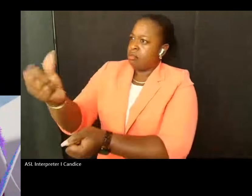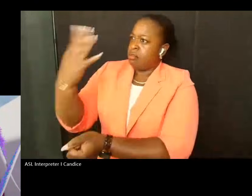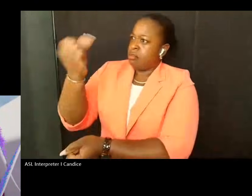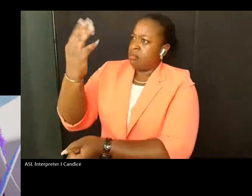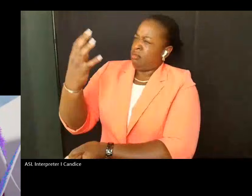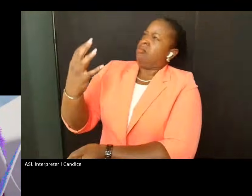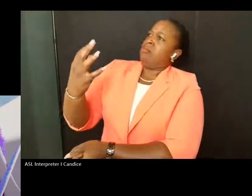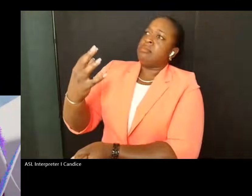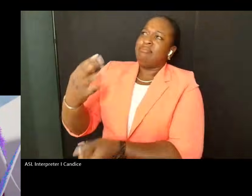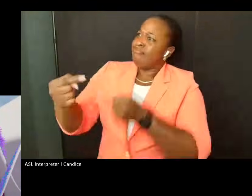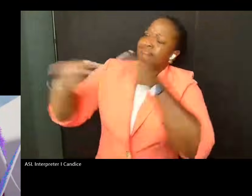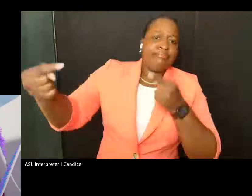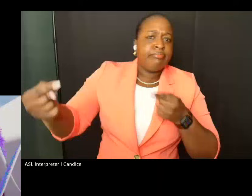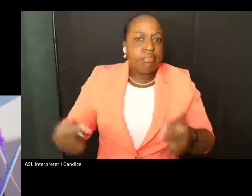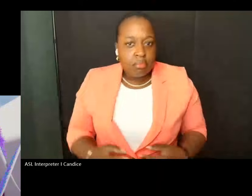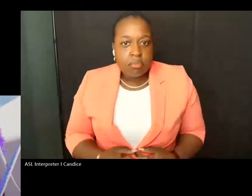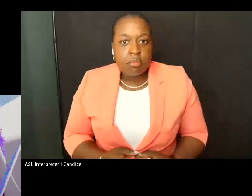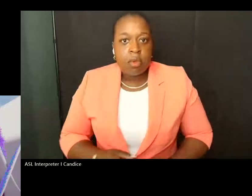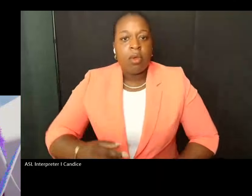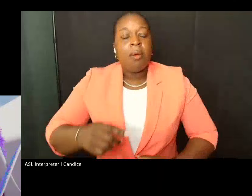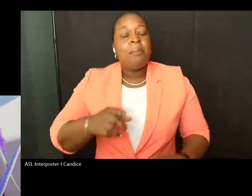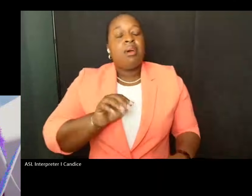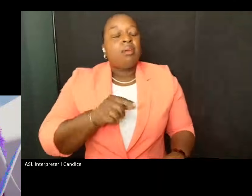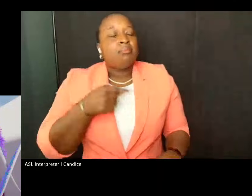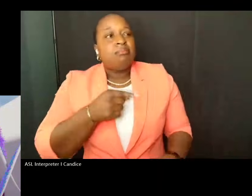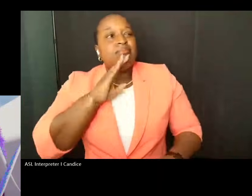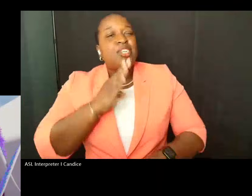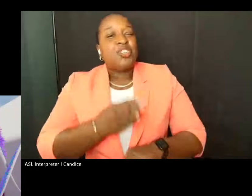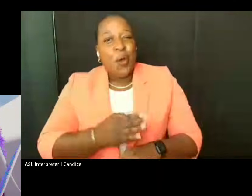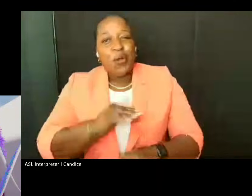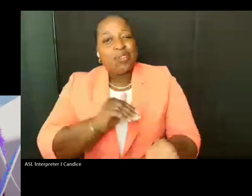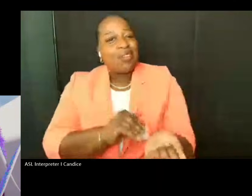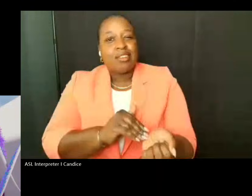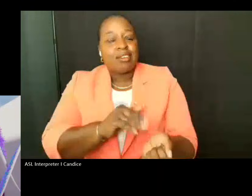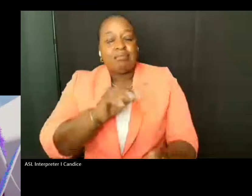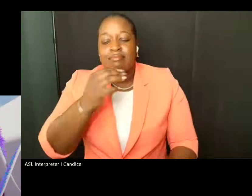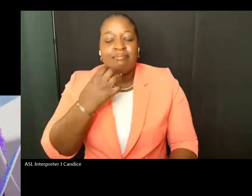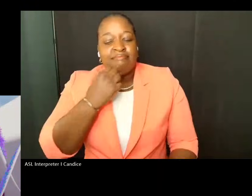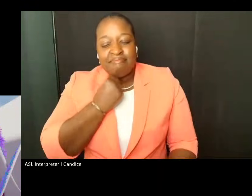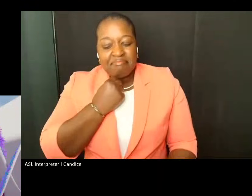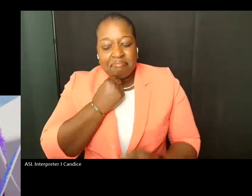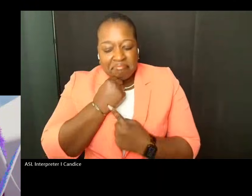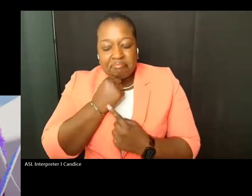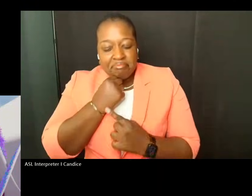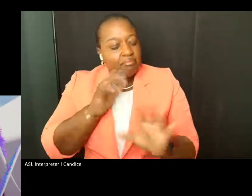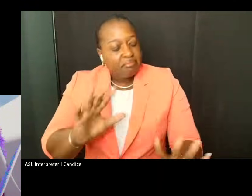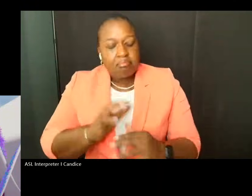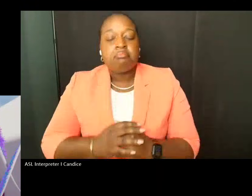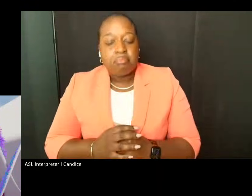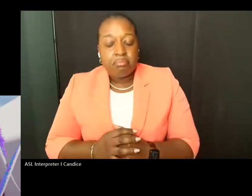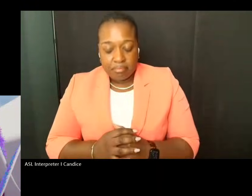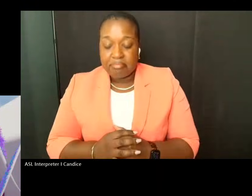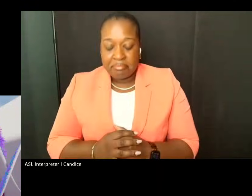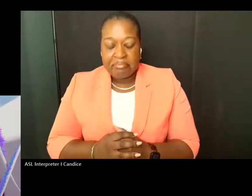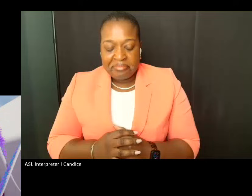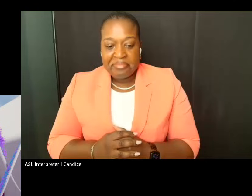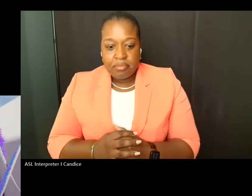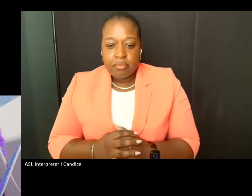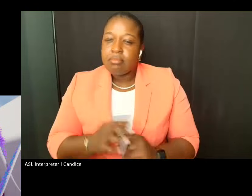But what I admire about her doctor is, and I'll say this and ended on this, he's not a doctor